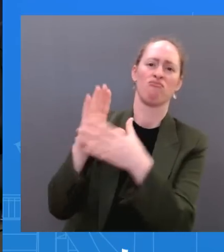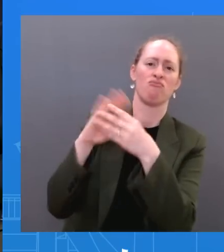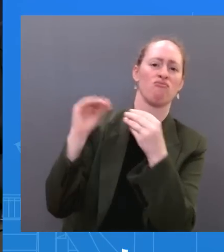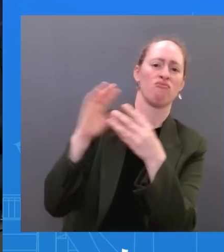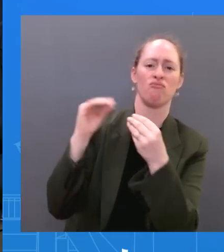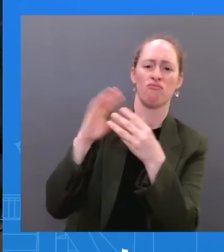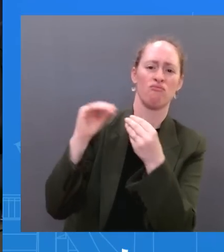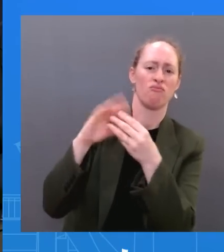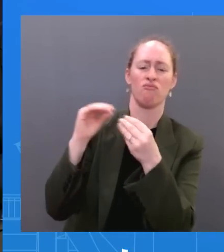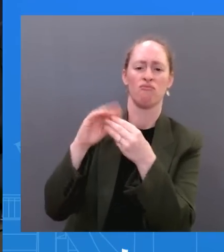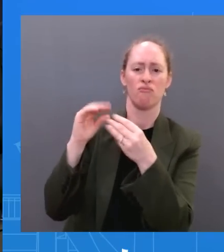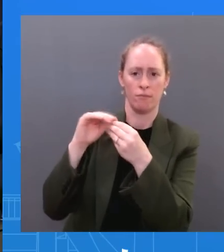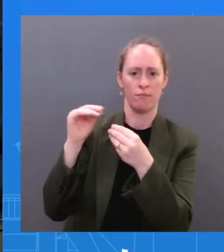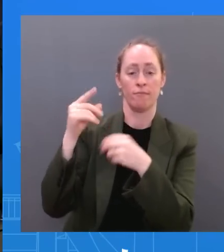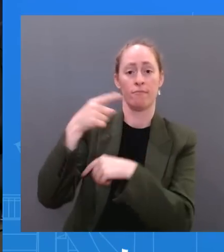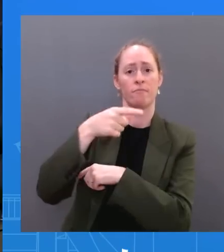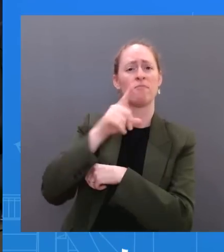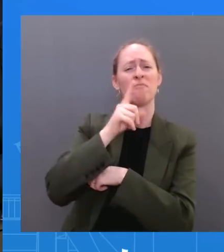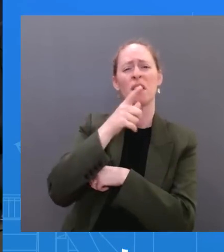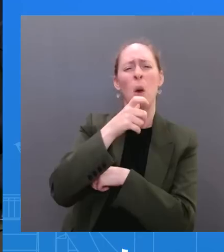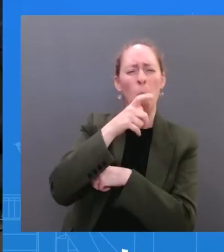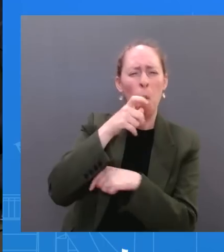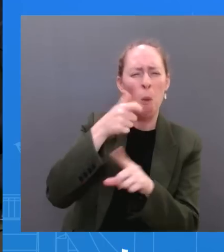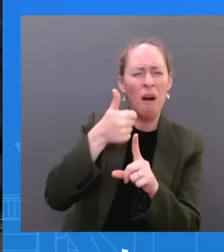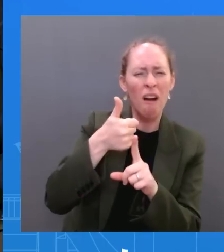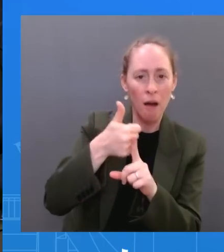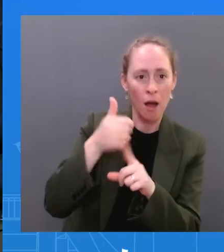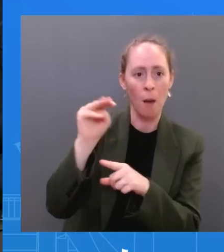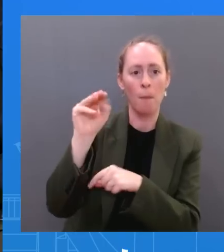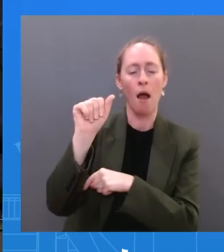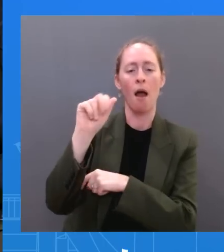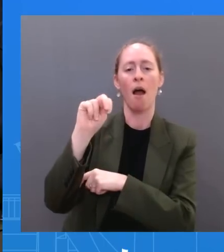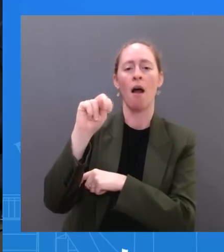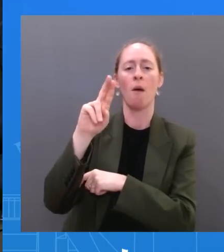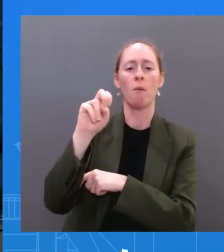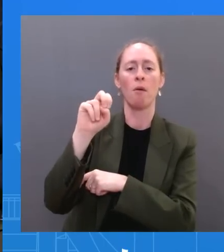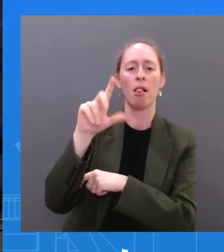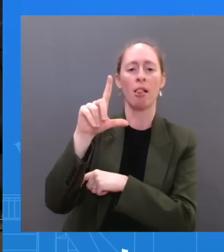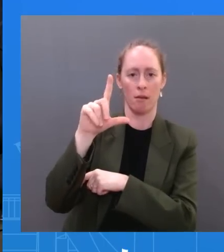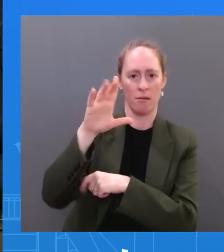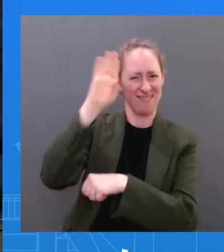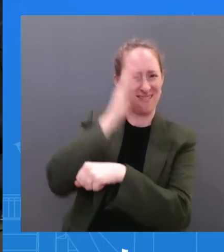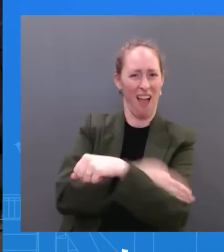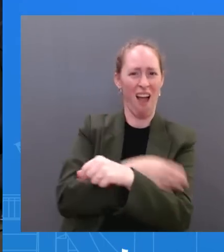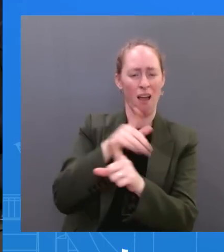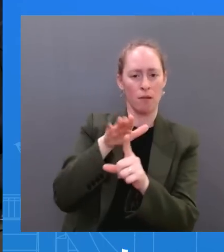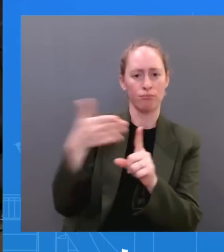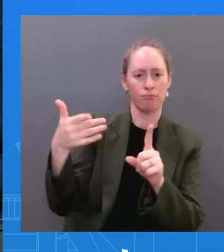The President first told him to sit down and listen, and then encouraged him to continue speaking.